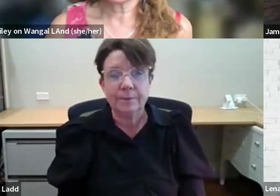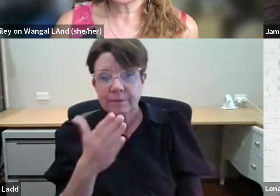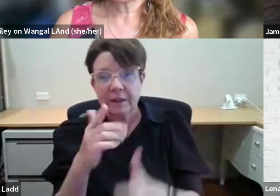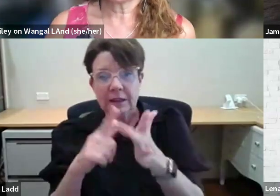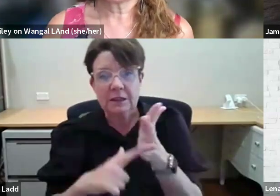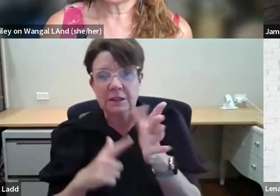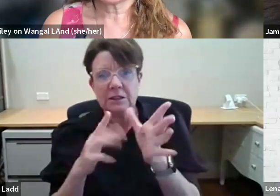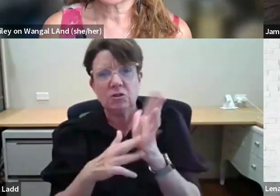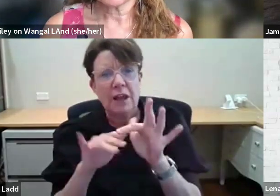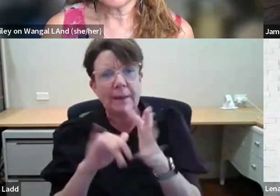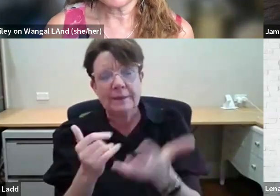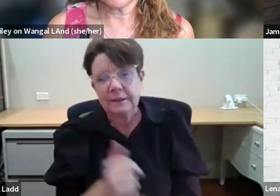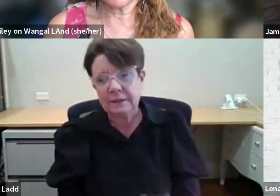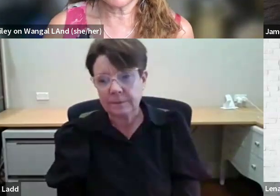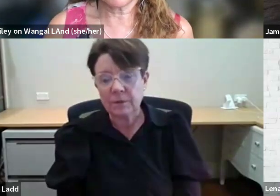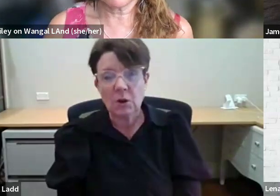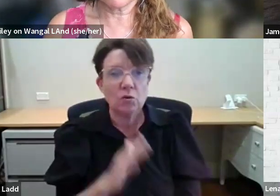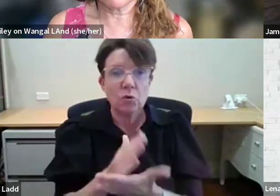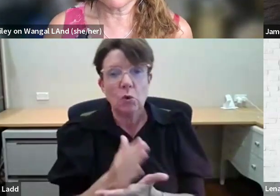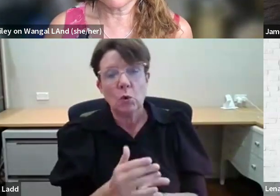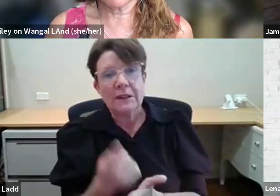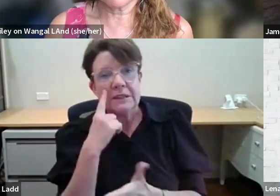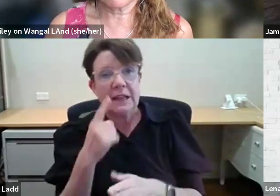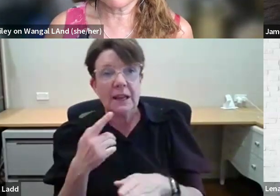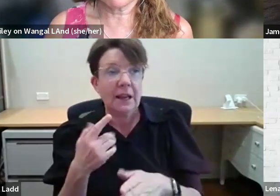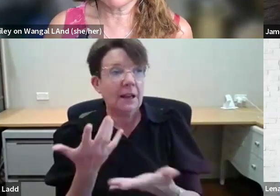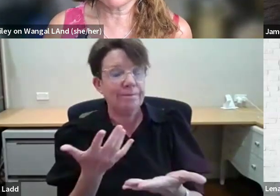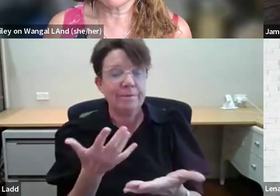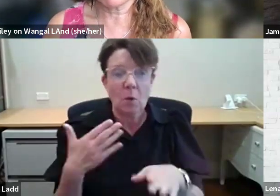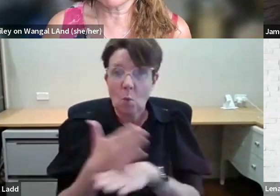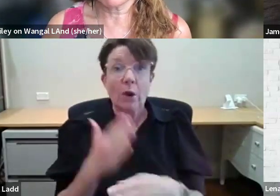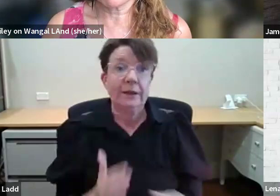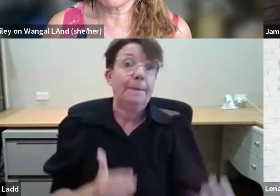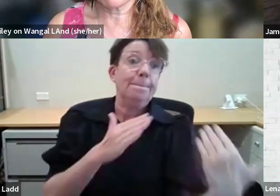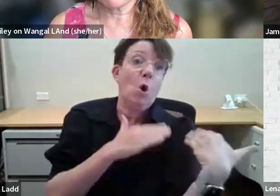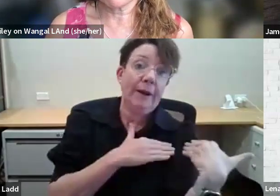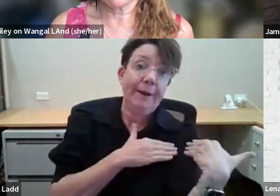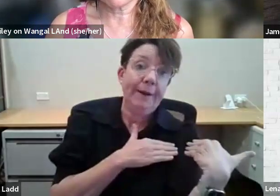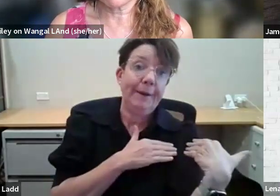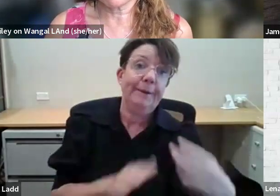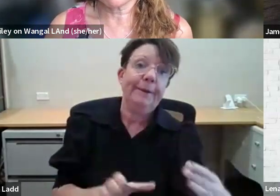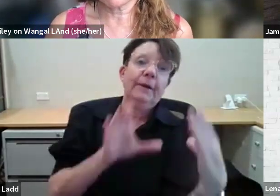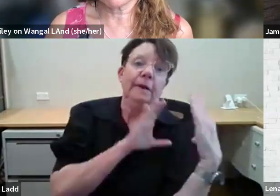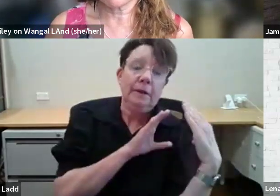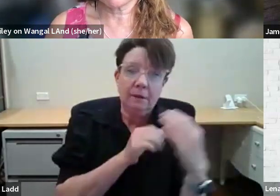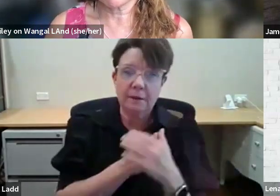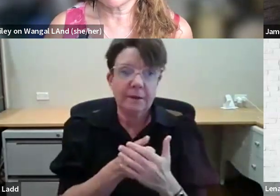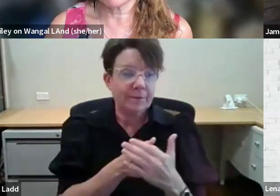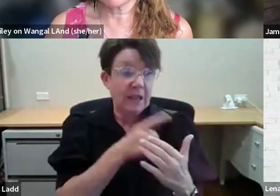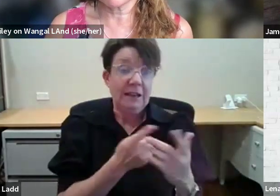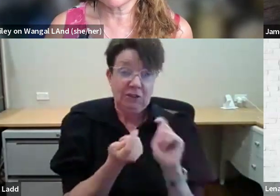And you did touch on this, you both touched on this but I think it is a real mindset shift as well